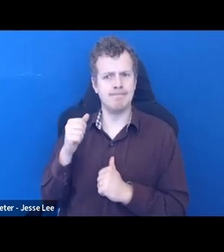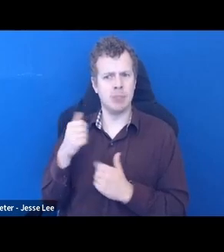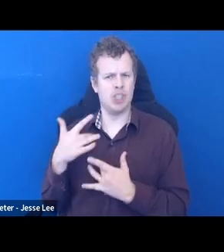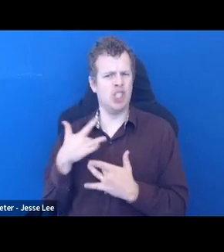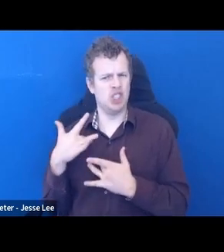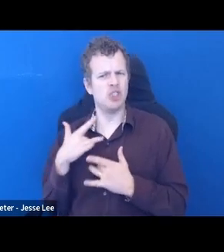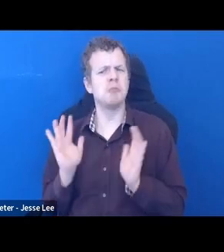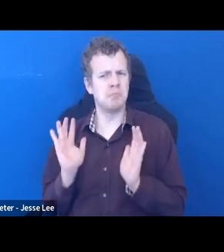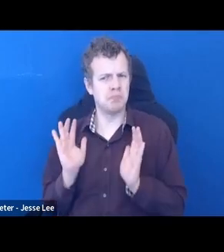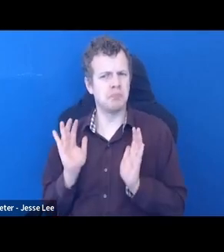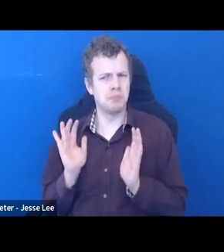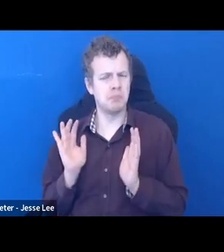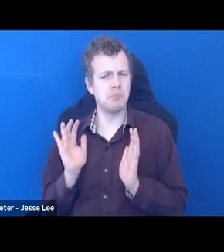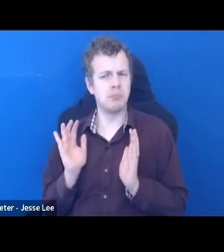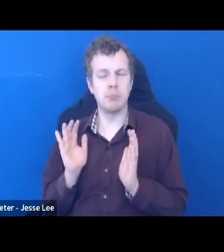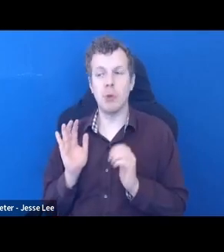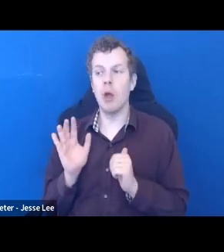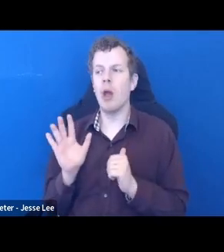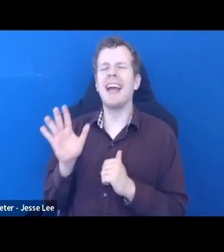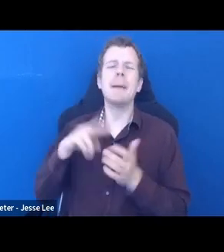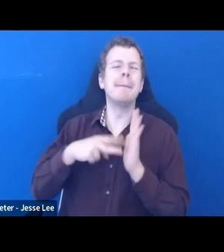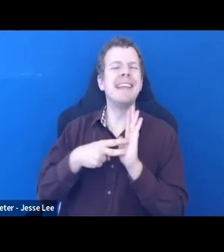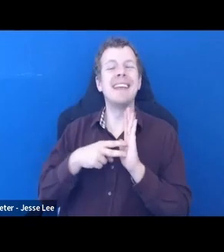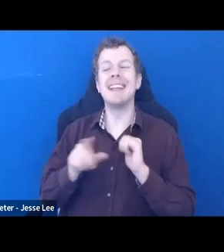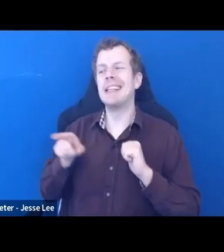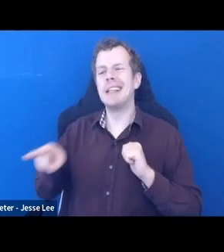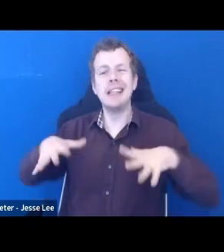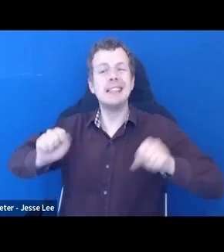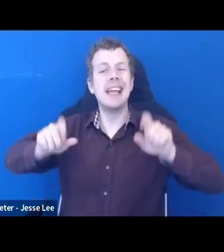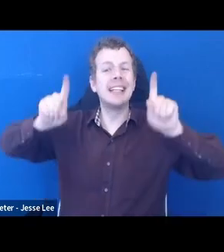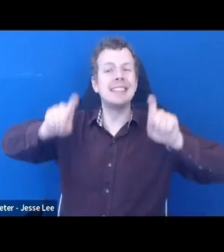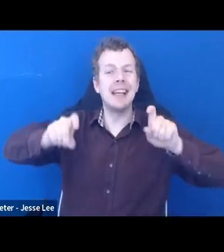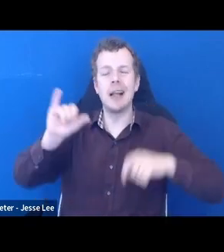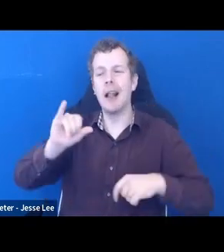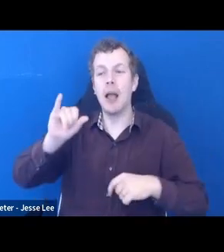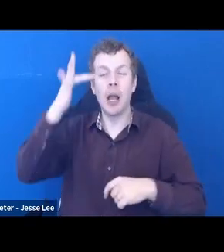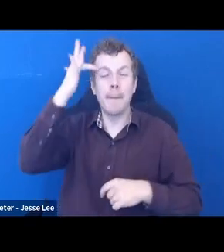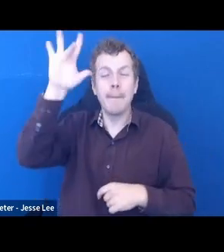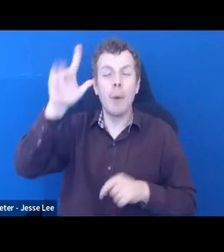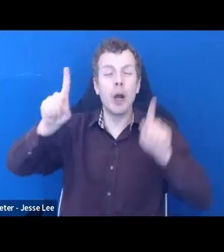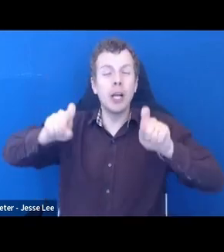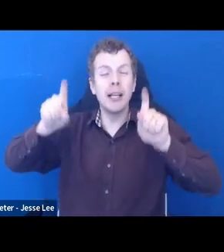excuse me, scores on intelligence tests can be lower in this population.